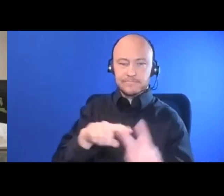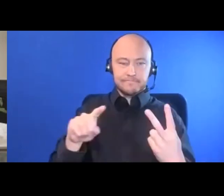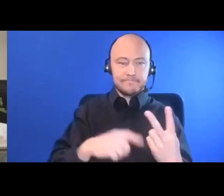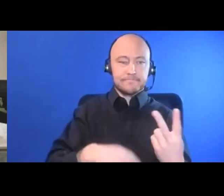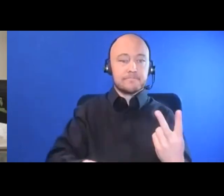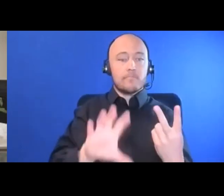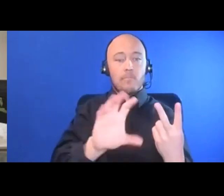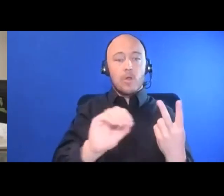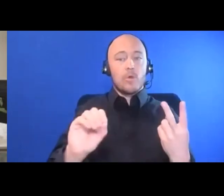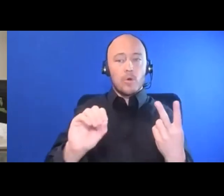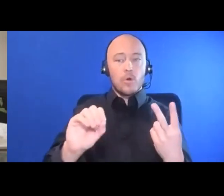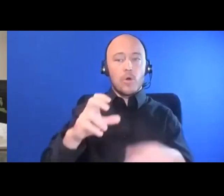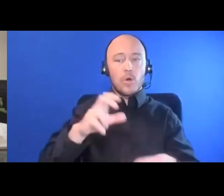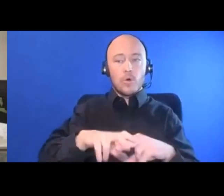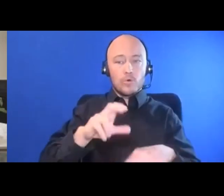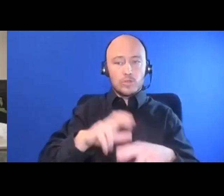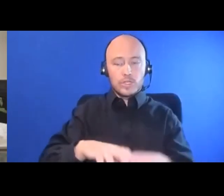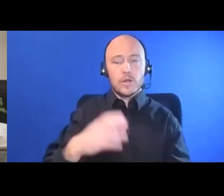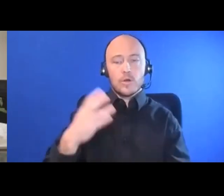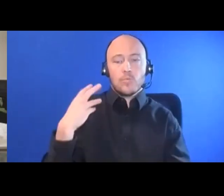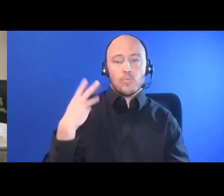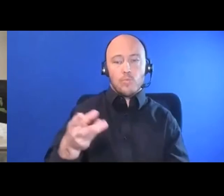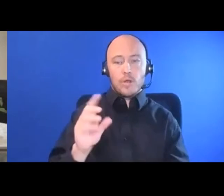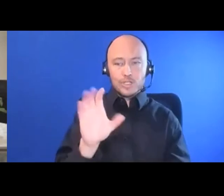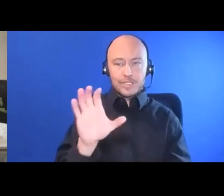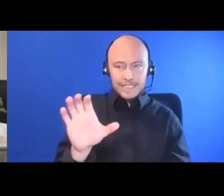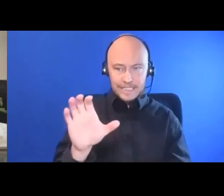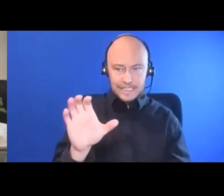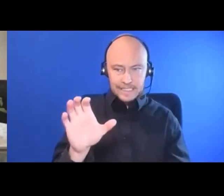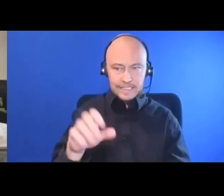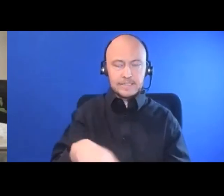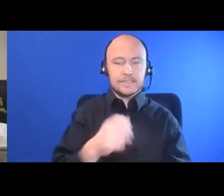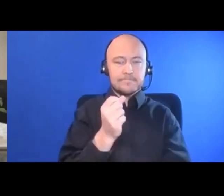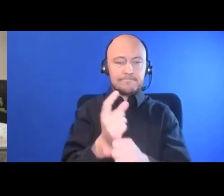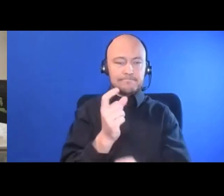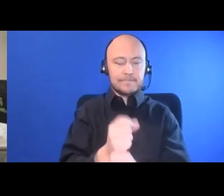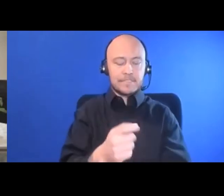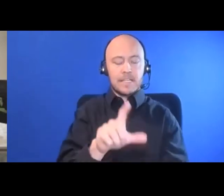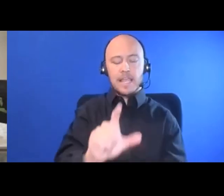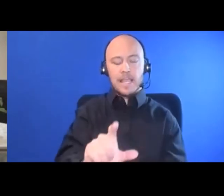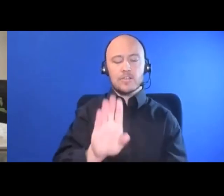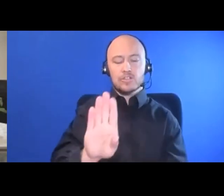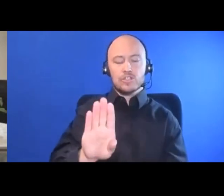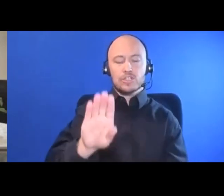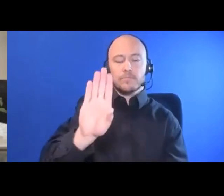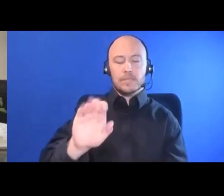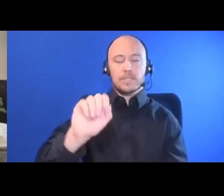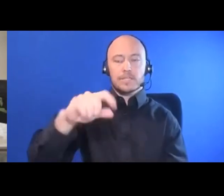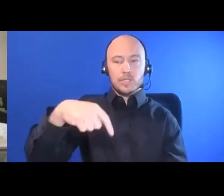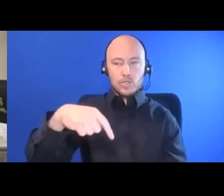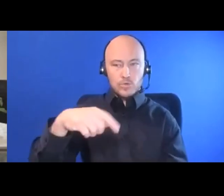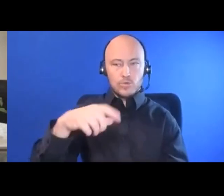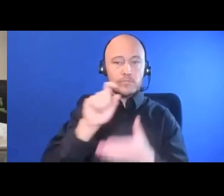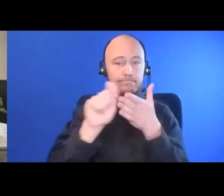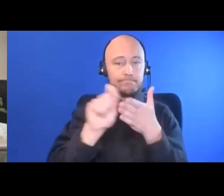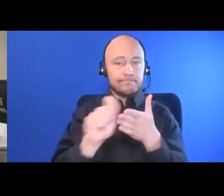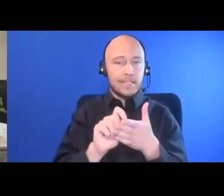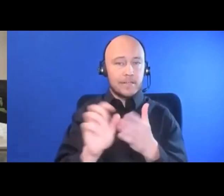of Outright Washington DC's annual LGBTQ Literary Festival, and I also am honored to serve